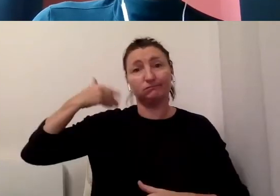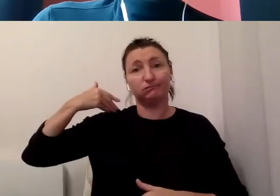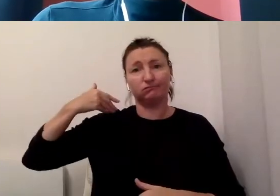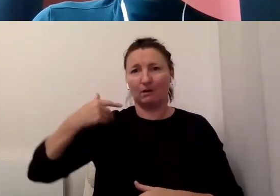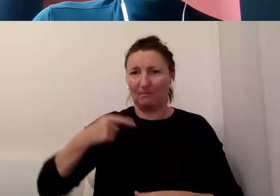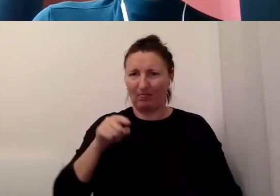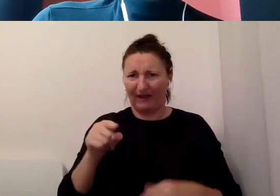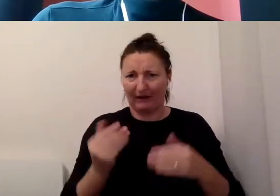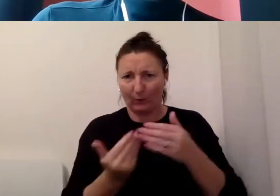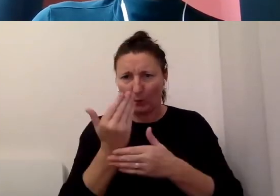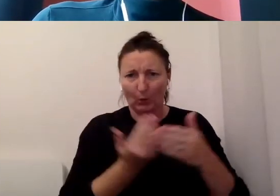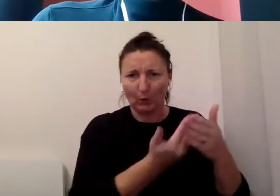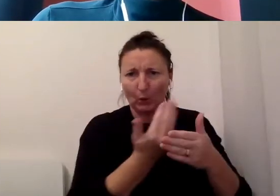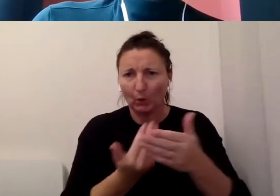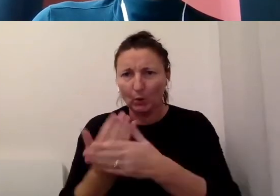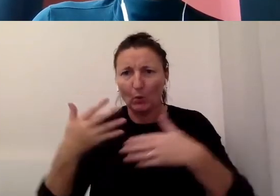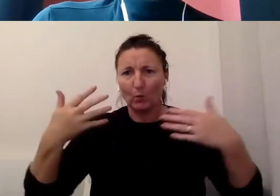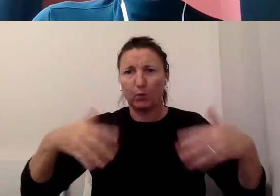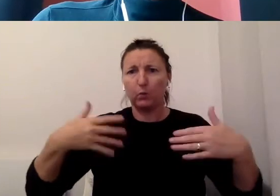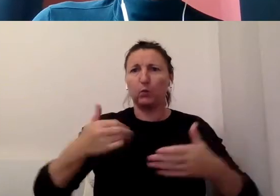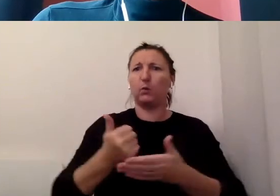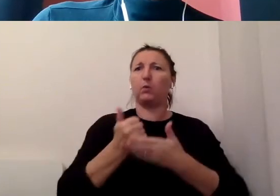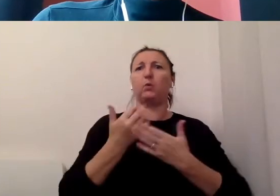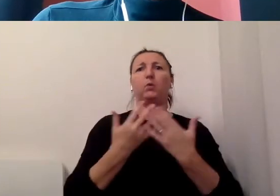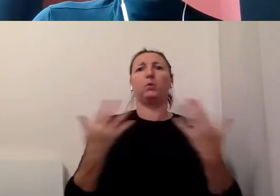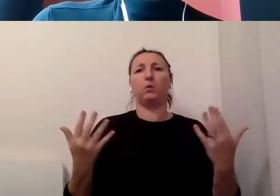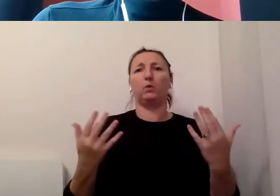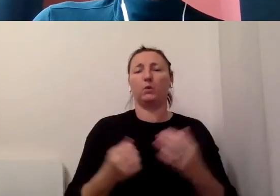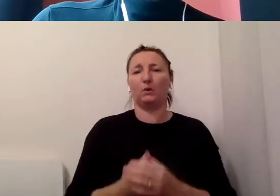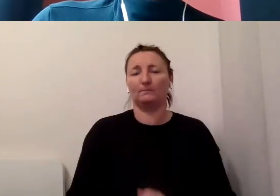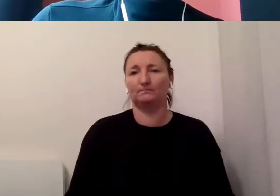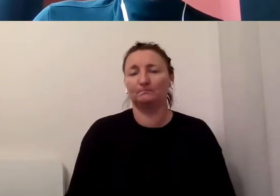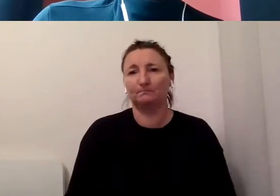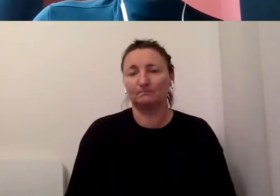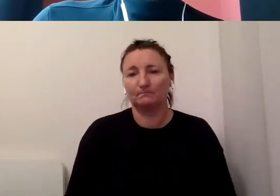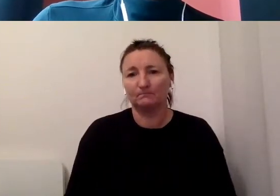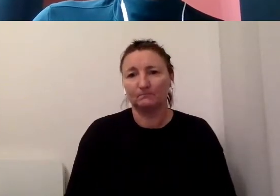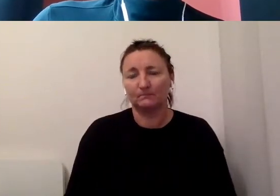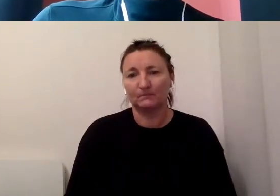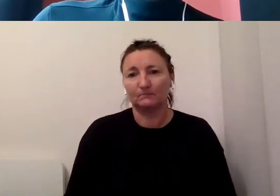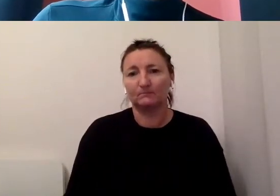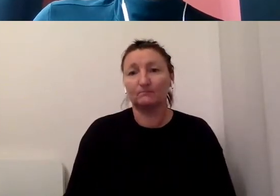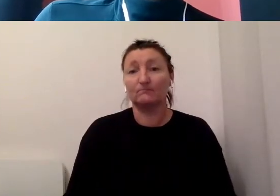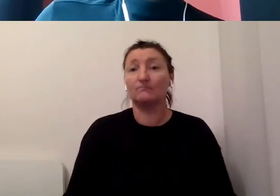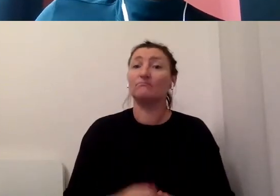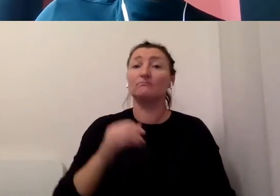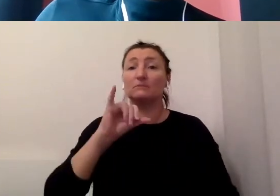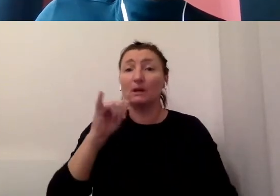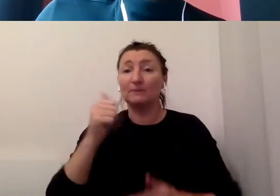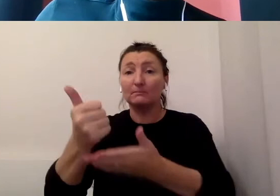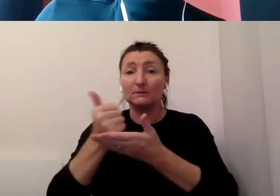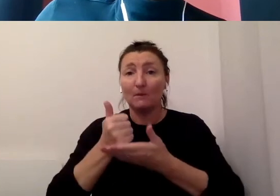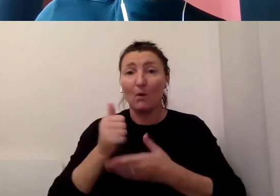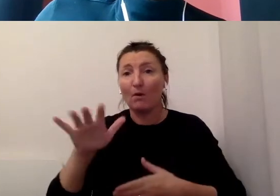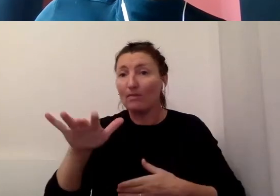it's been very helpful to me personally. If we need it we get support, you know with access needs